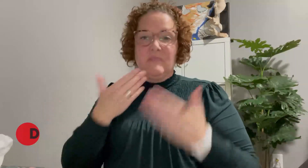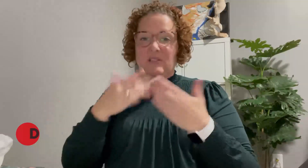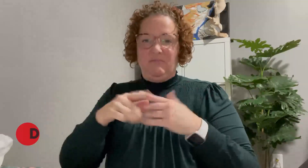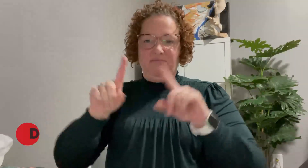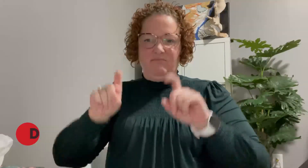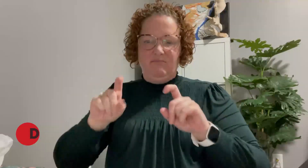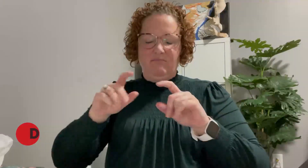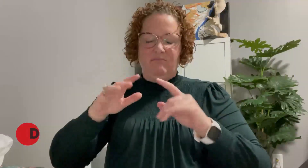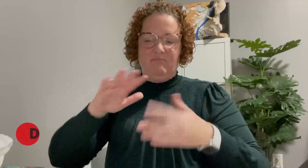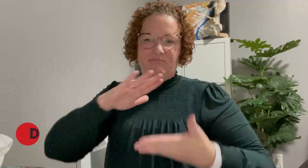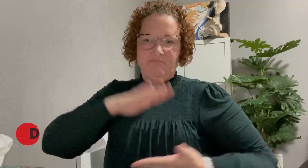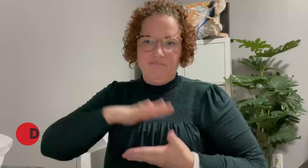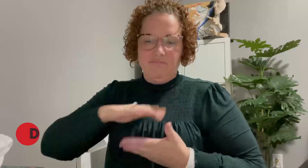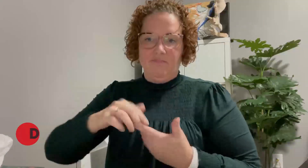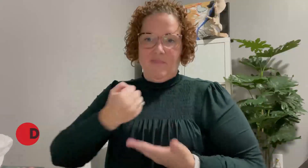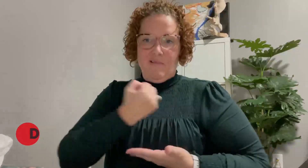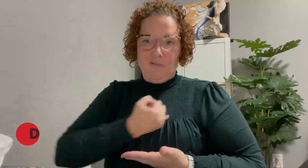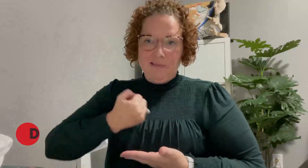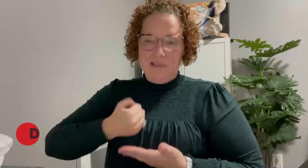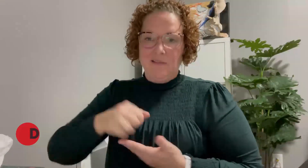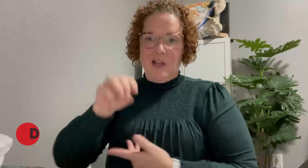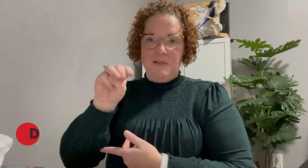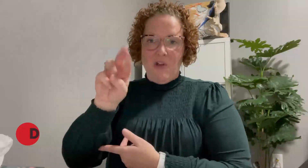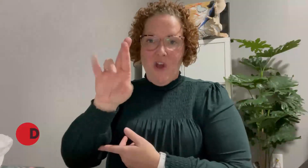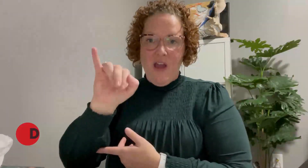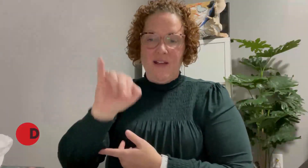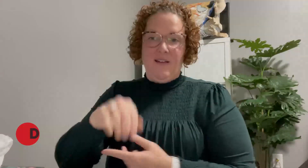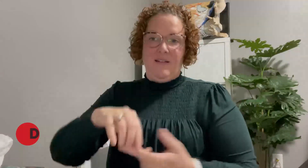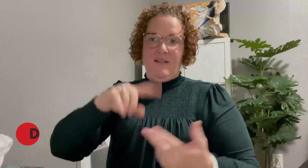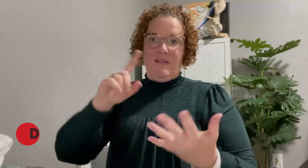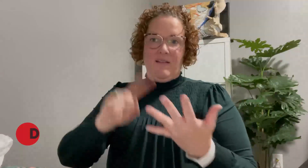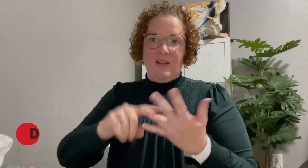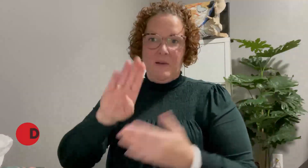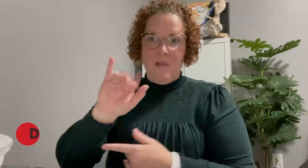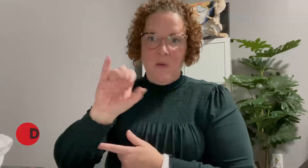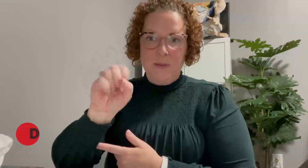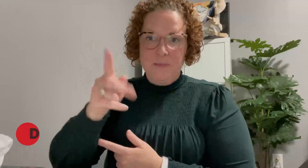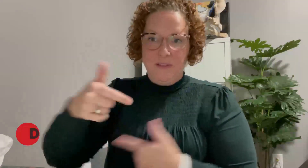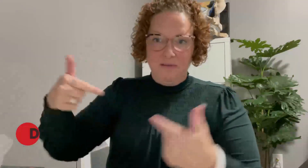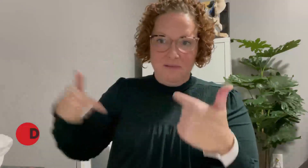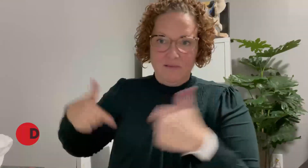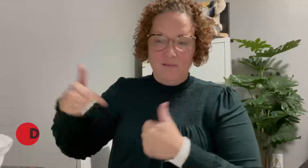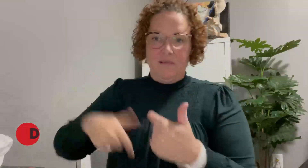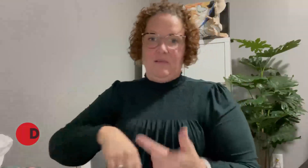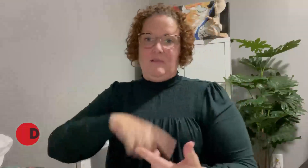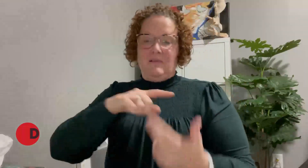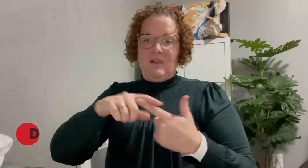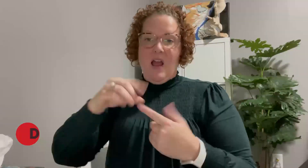I'm grateful for all the tests - the mammogram, ultrasound, MRI, biopsy,